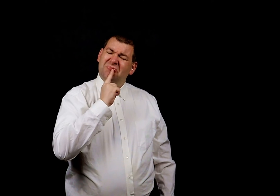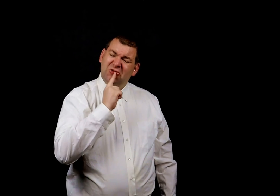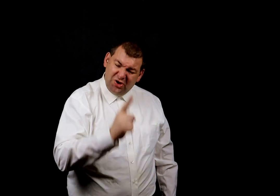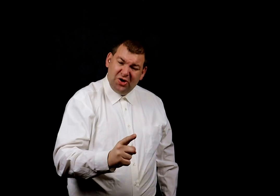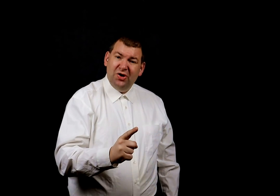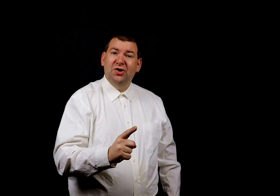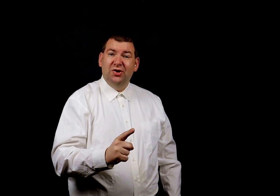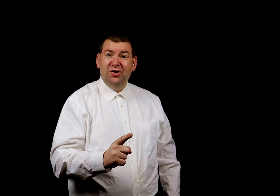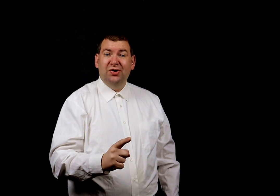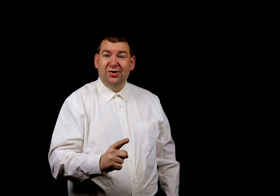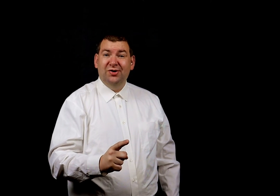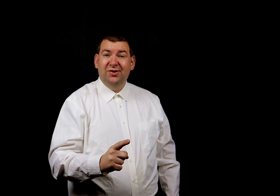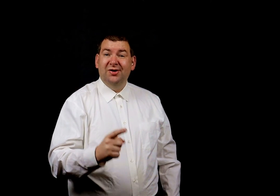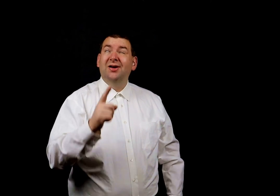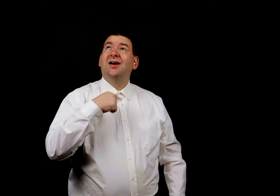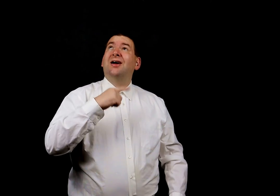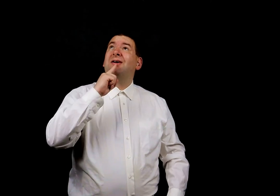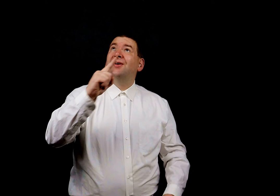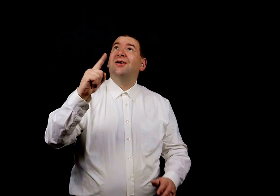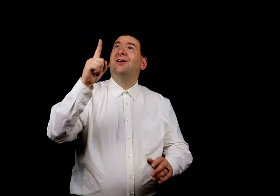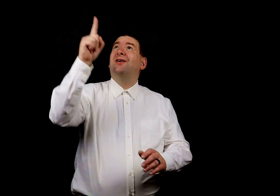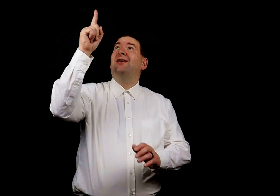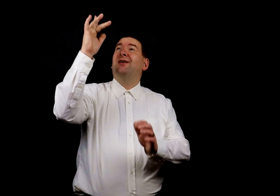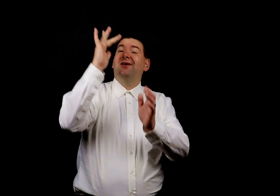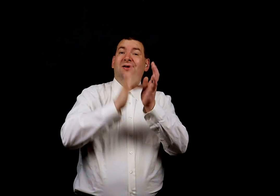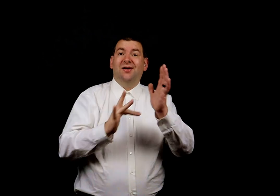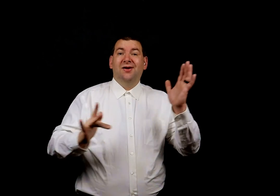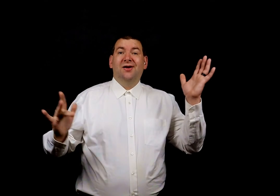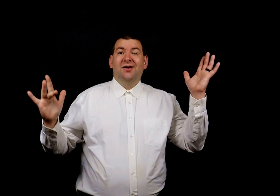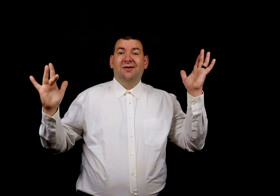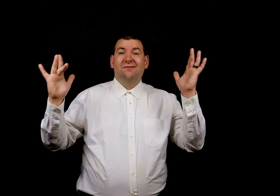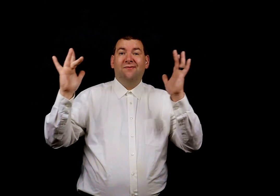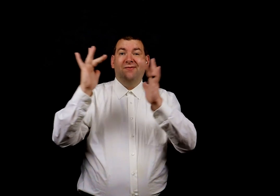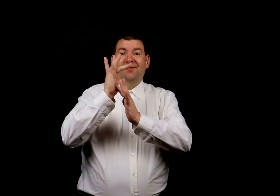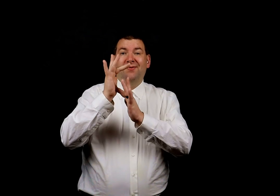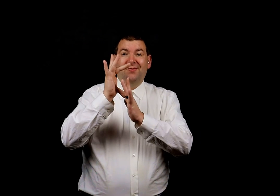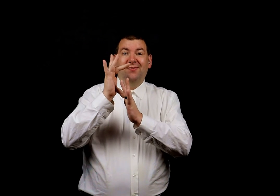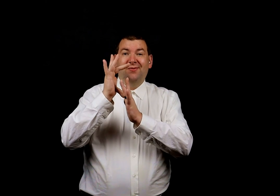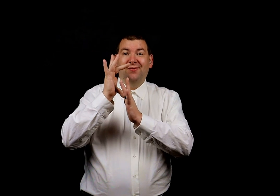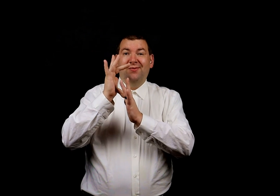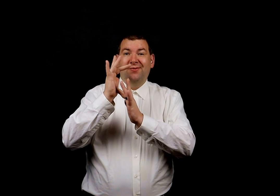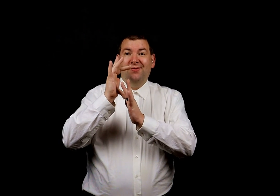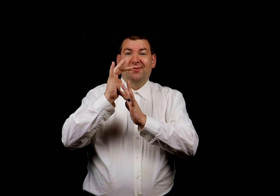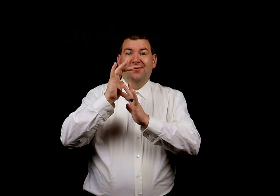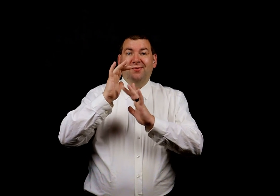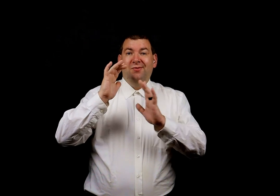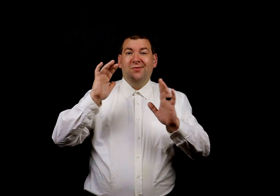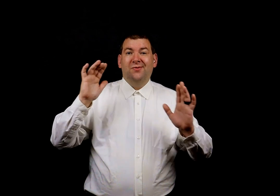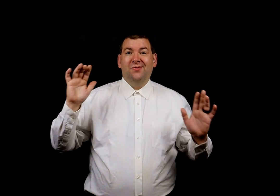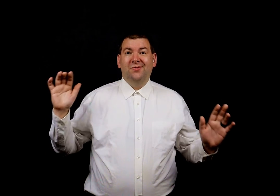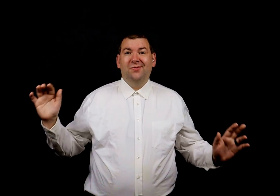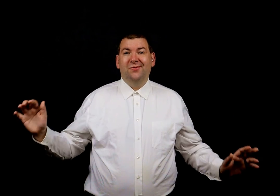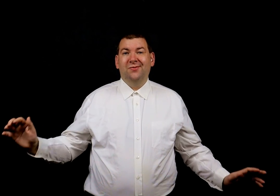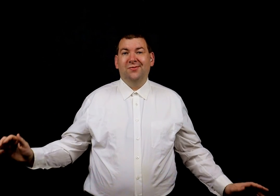I am sure of You